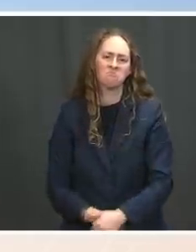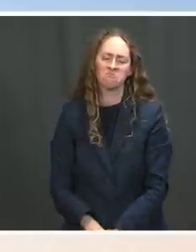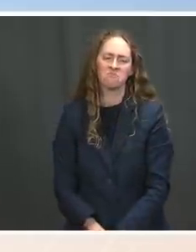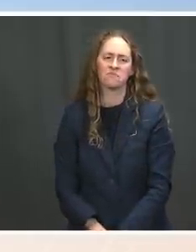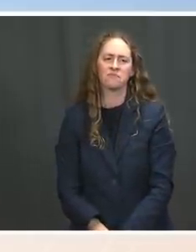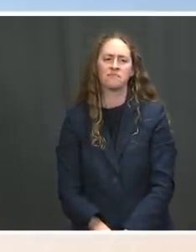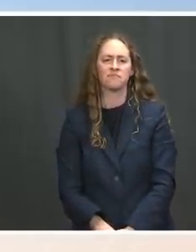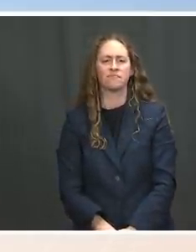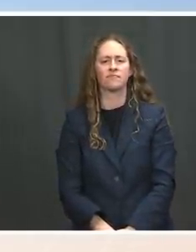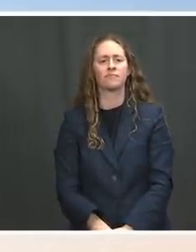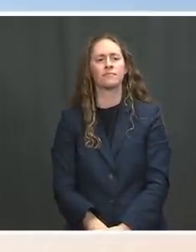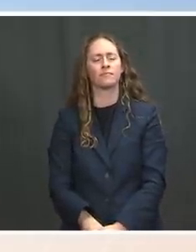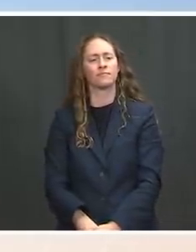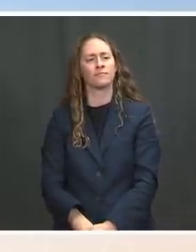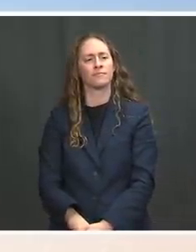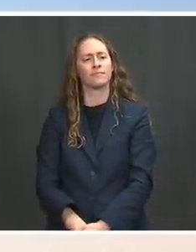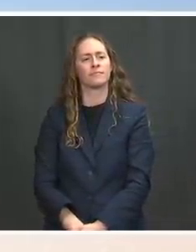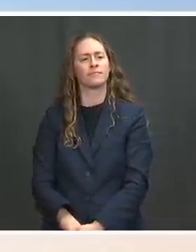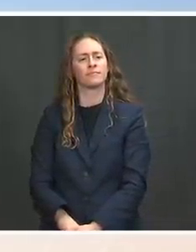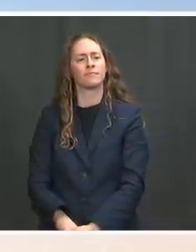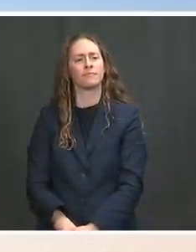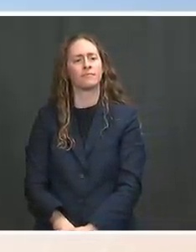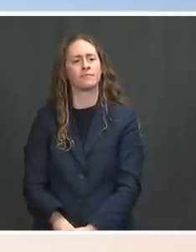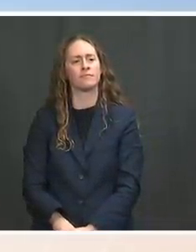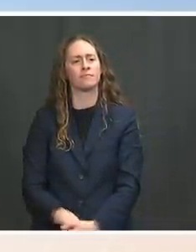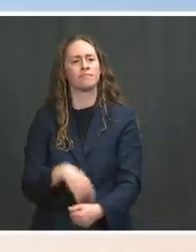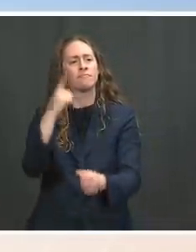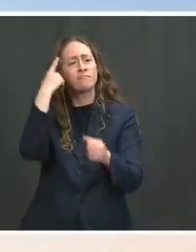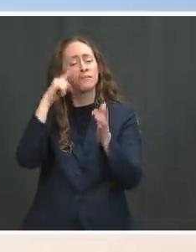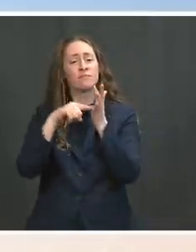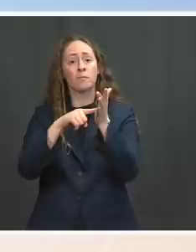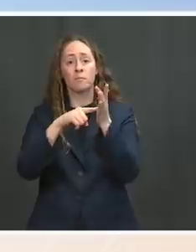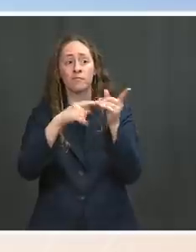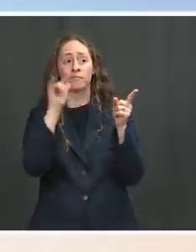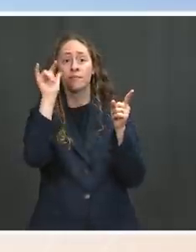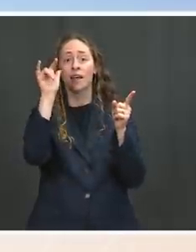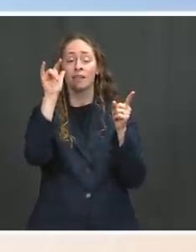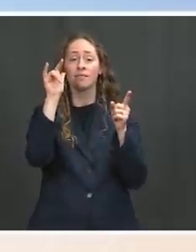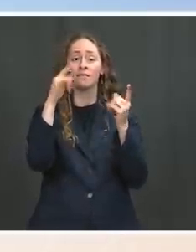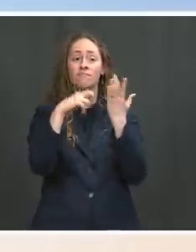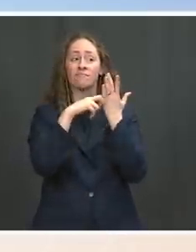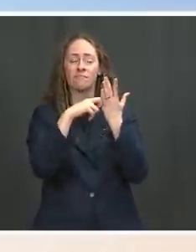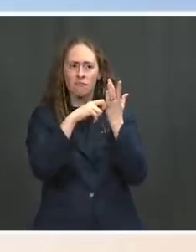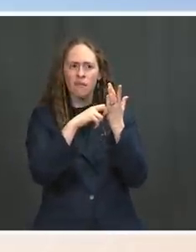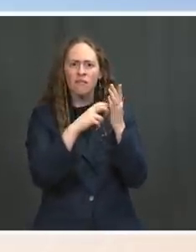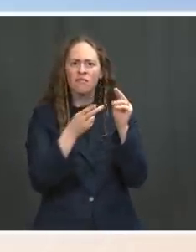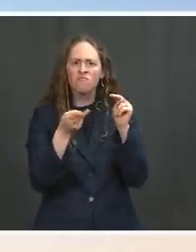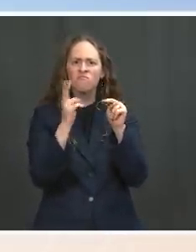So airfares increased by 10 percent, but are still almost 20 percent below pre-pandemic price levels.